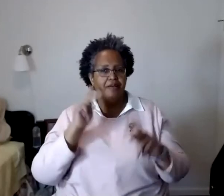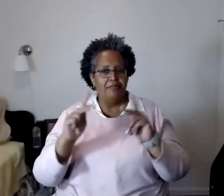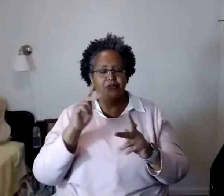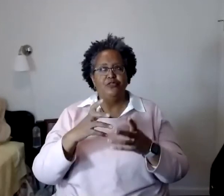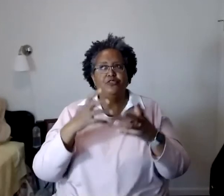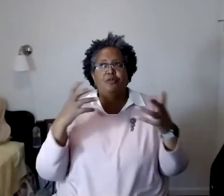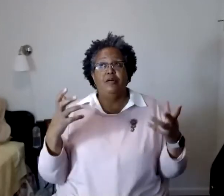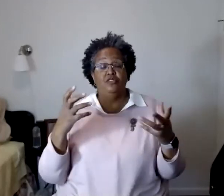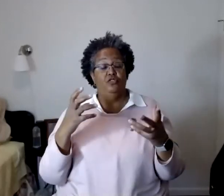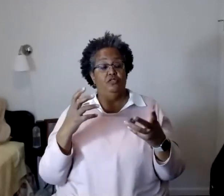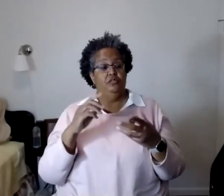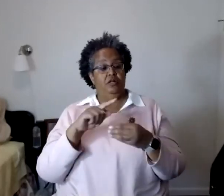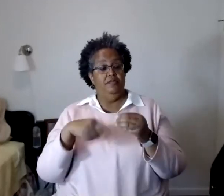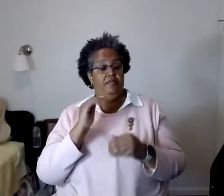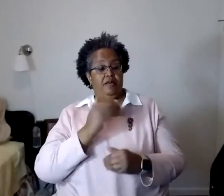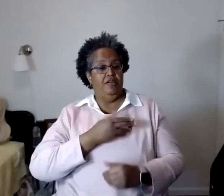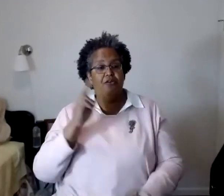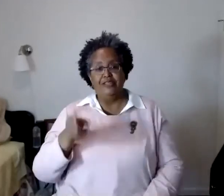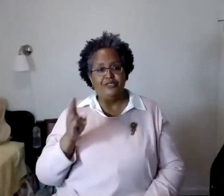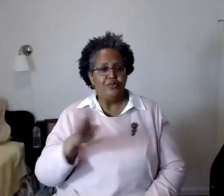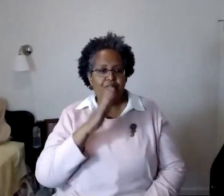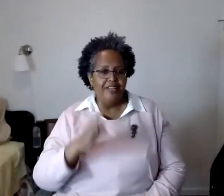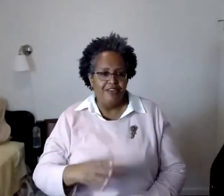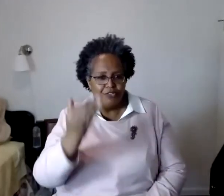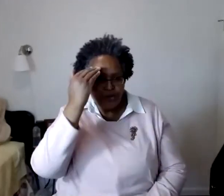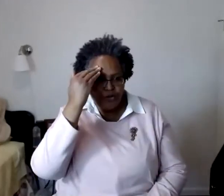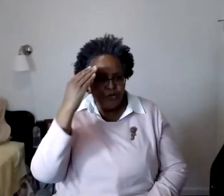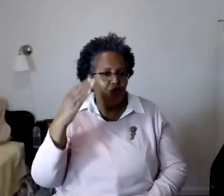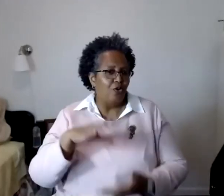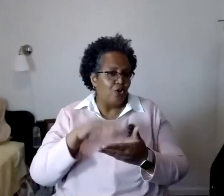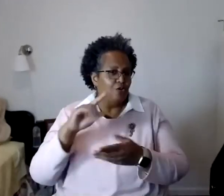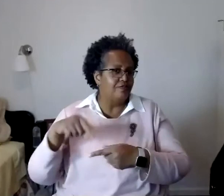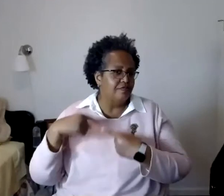that you know with black people there's so much um about our history that we never know